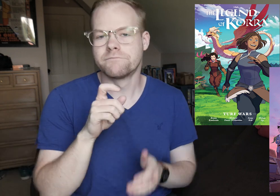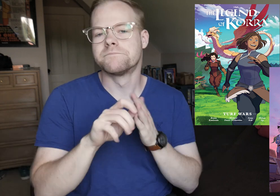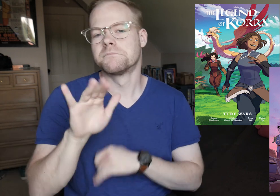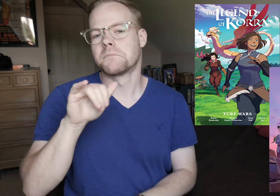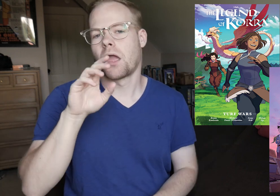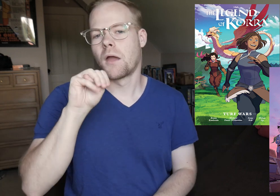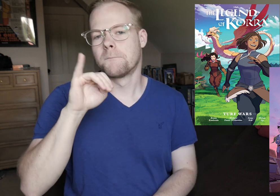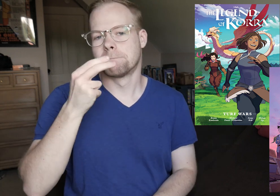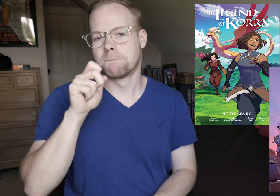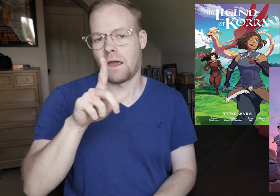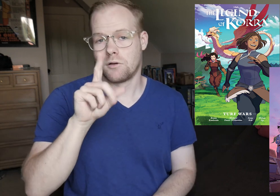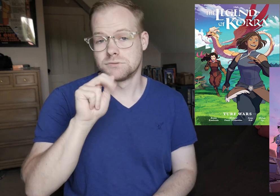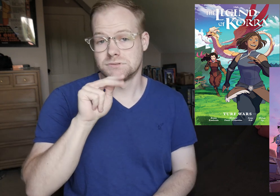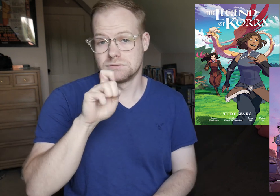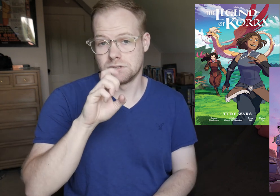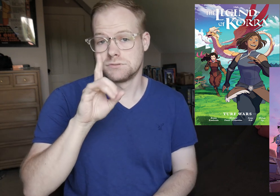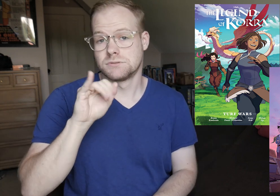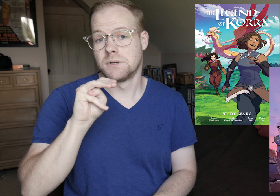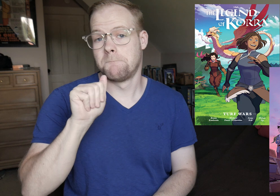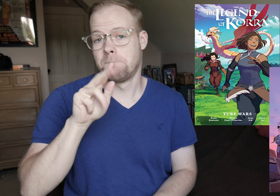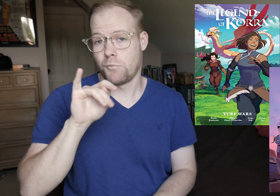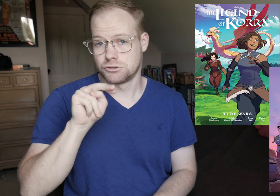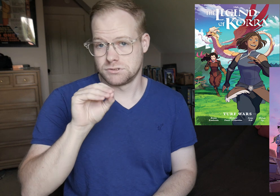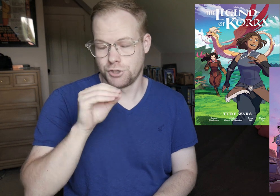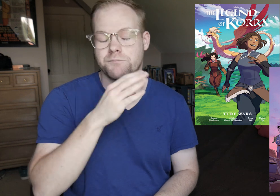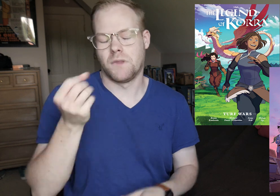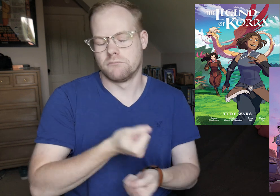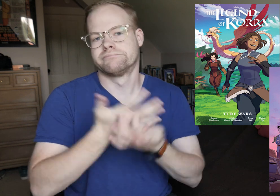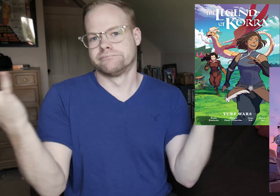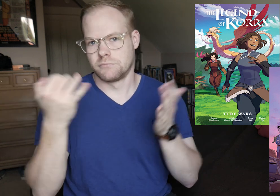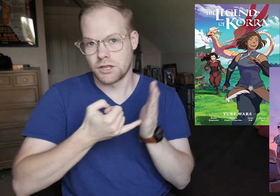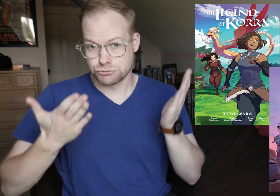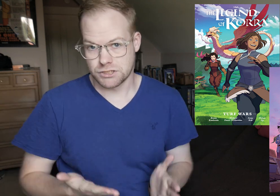by Michael Dante DiMartino and multiple illustrators.